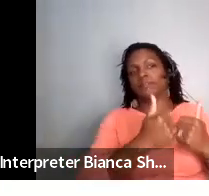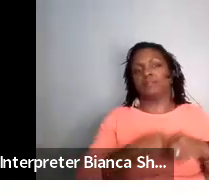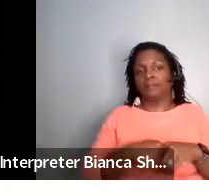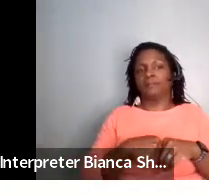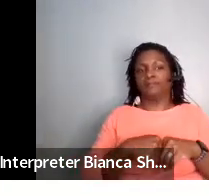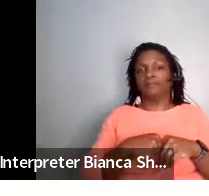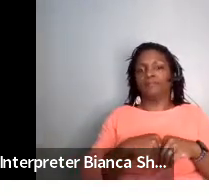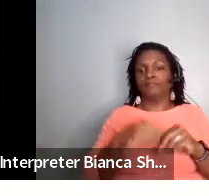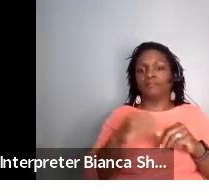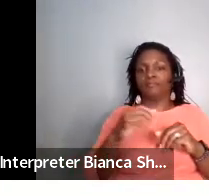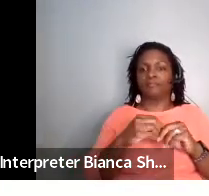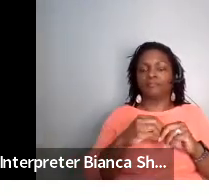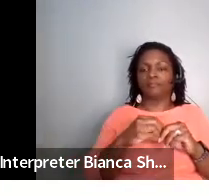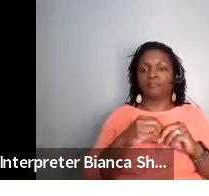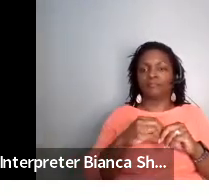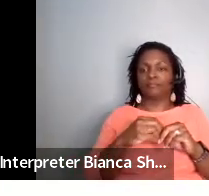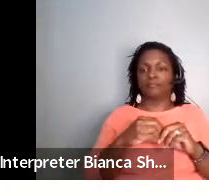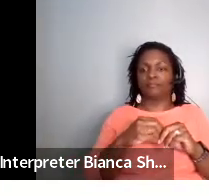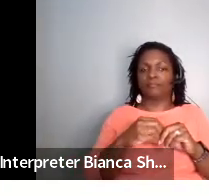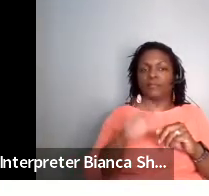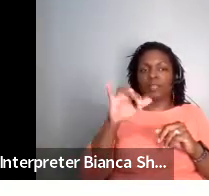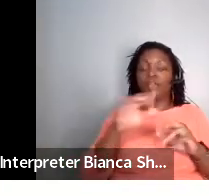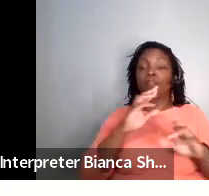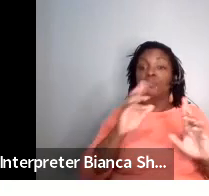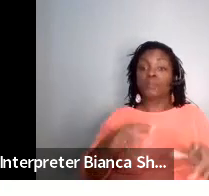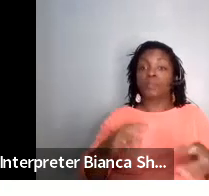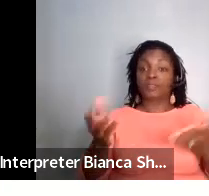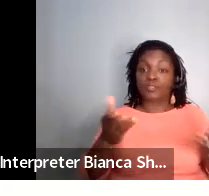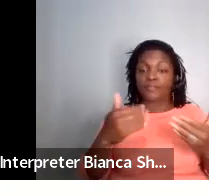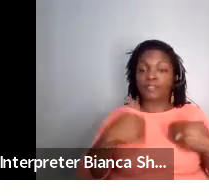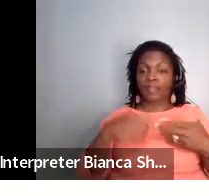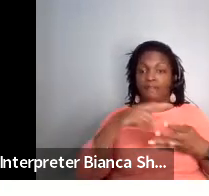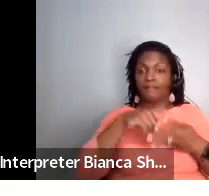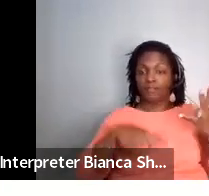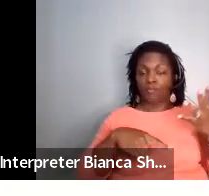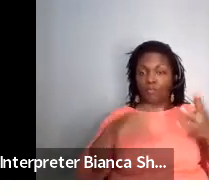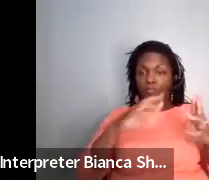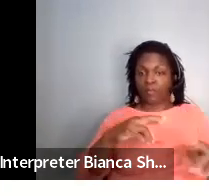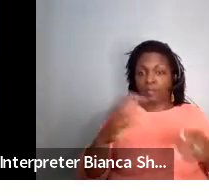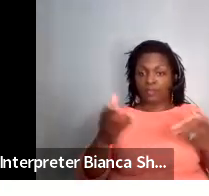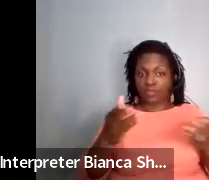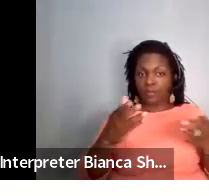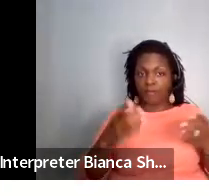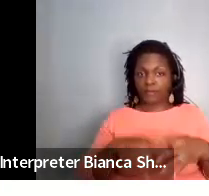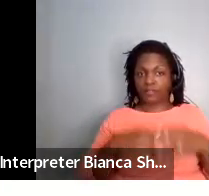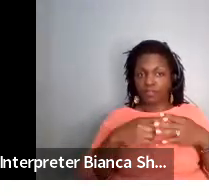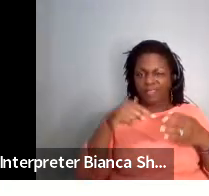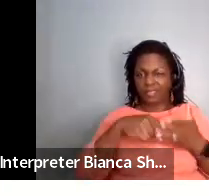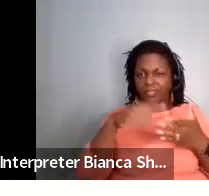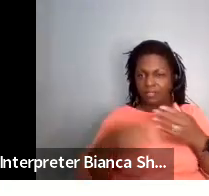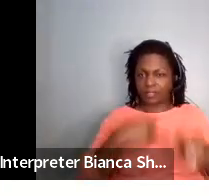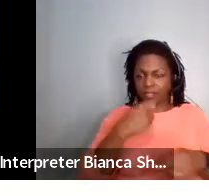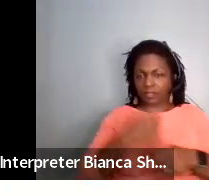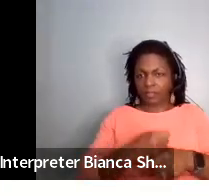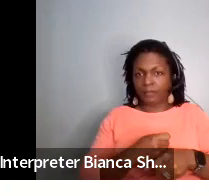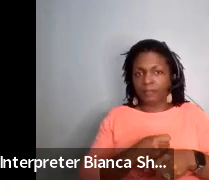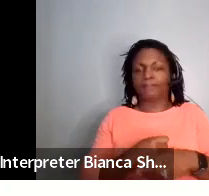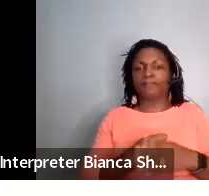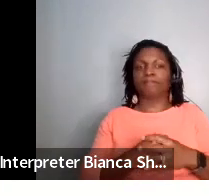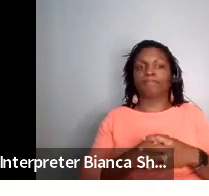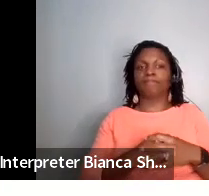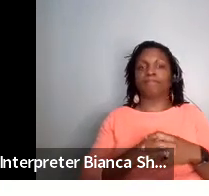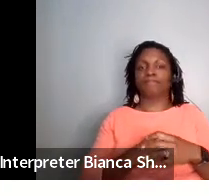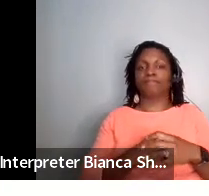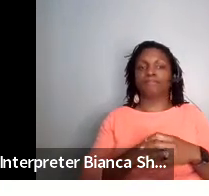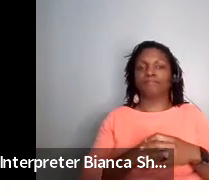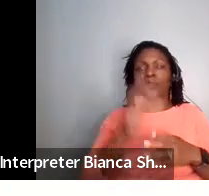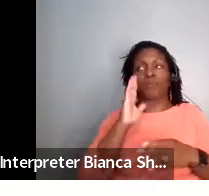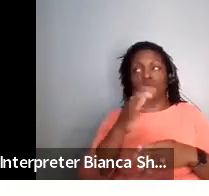So Louisiana crisis response services. There are 4 questions response services that became effective this year or become a summer becoming effective this year.